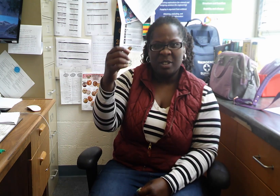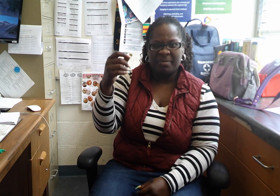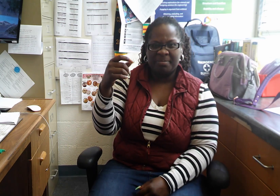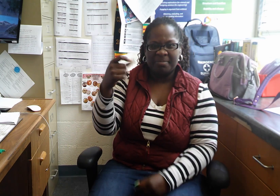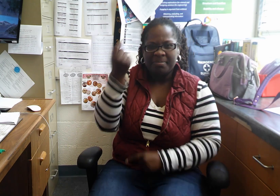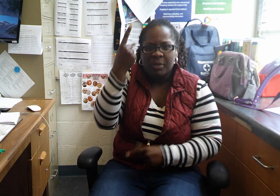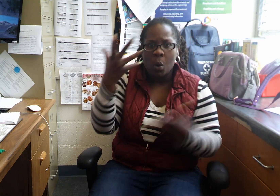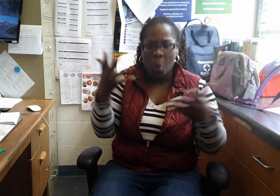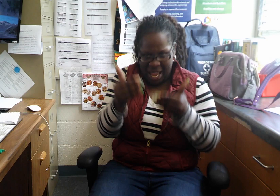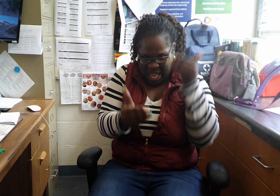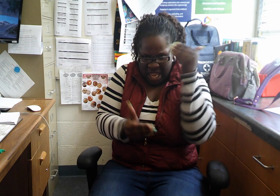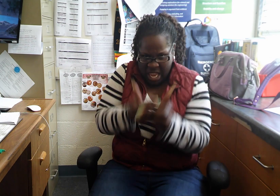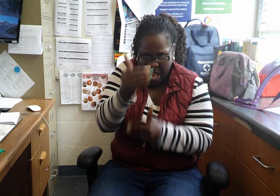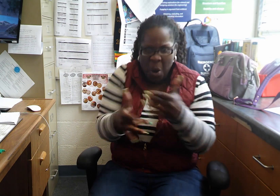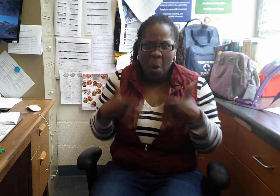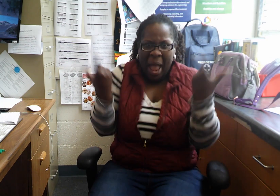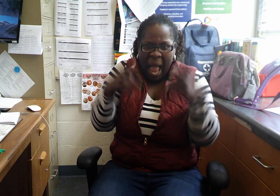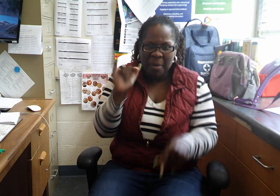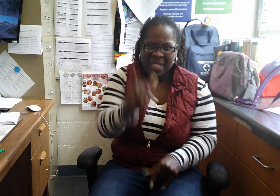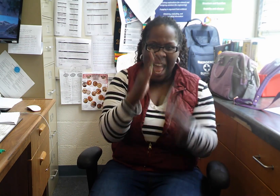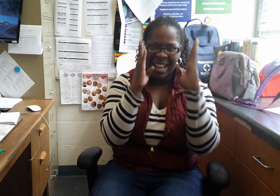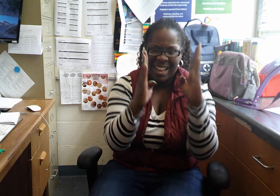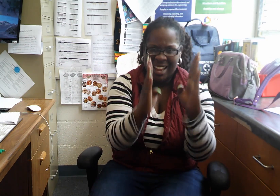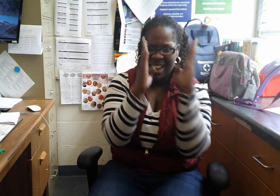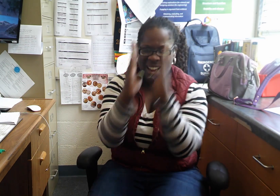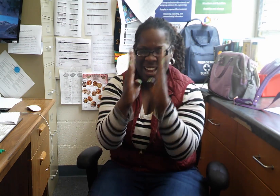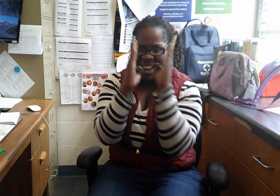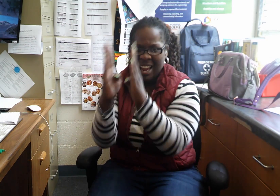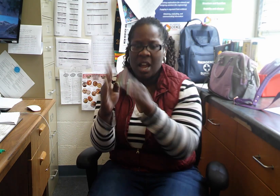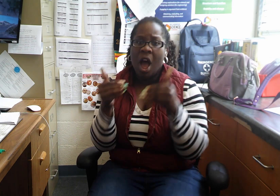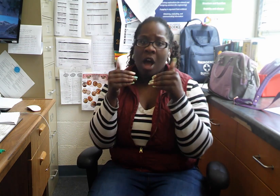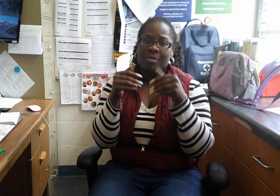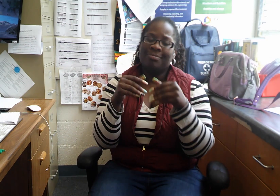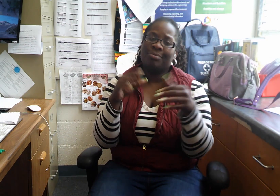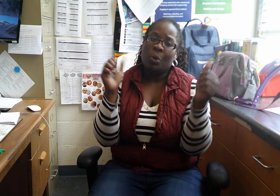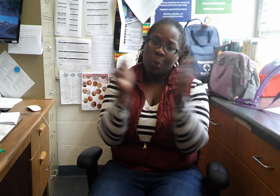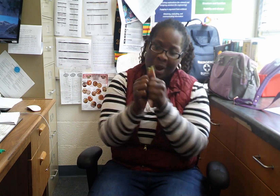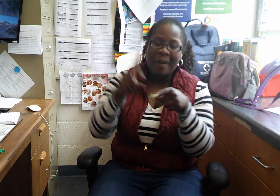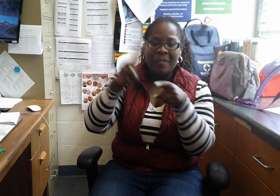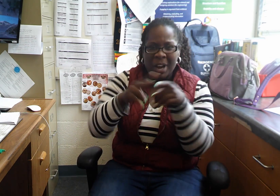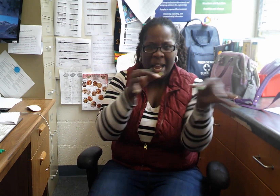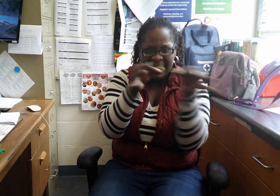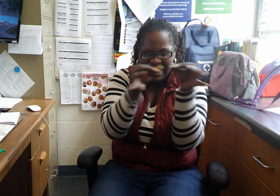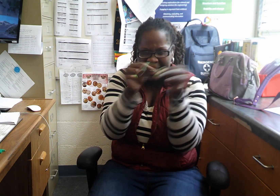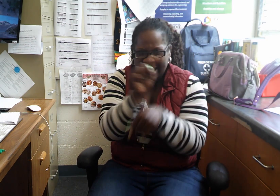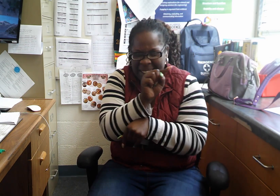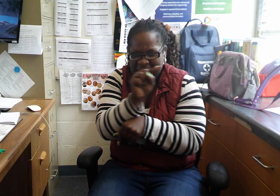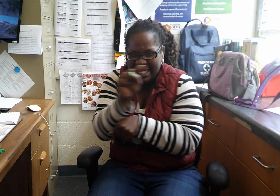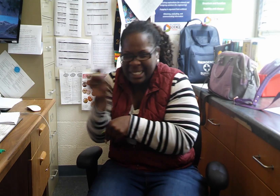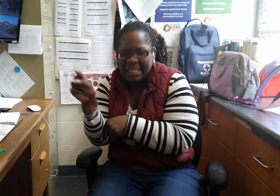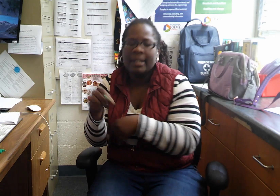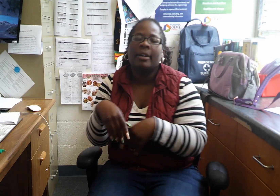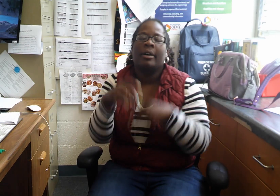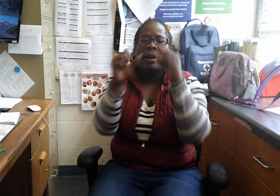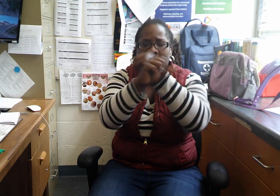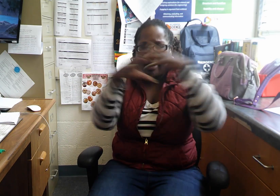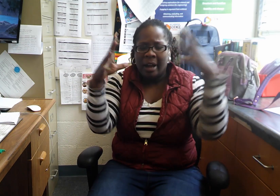The students have to understand what the process is, what happens in each stage. First, they explain the vocabulary,